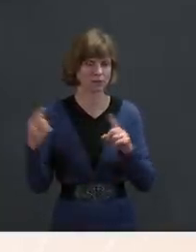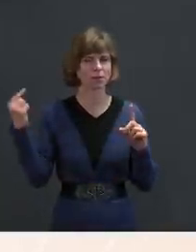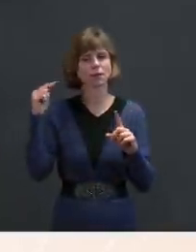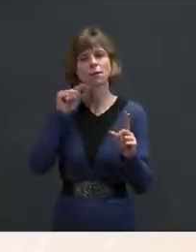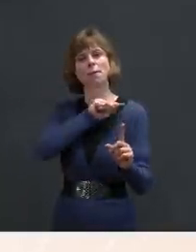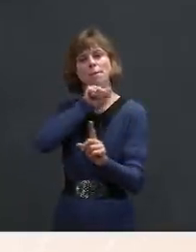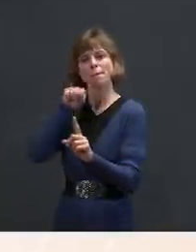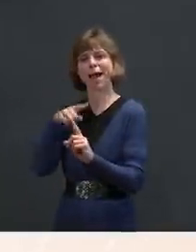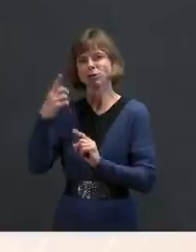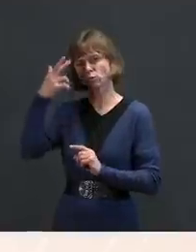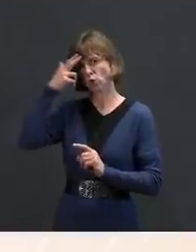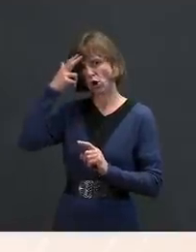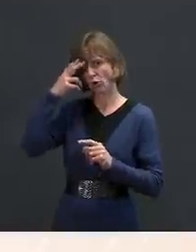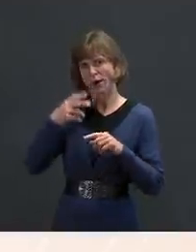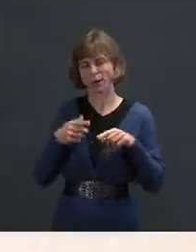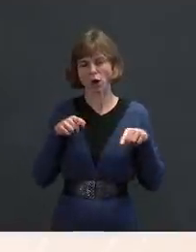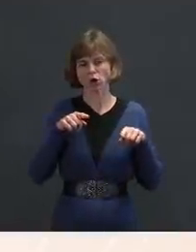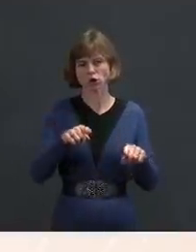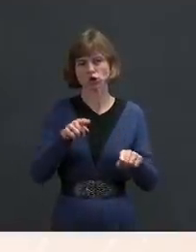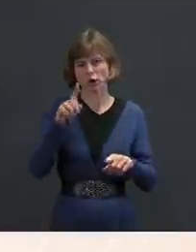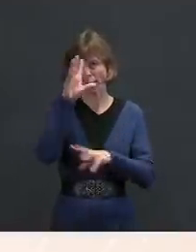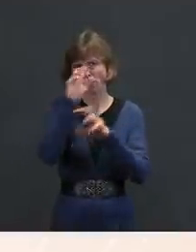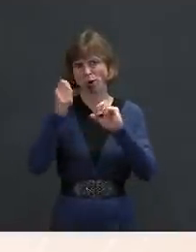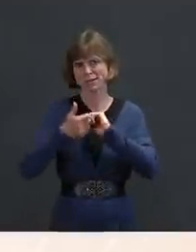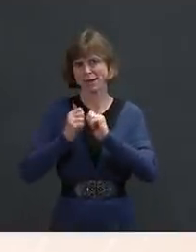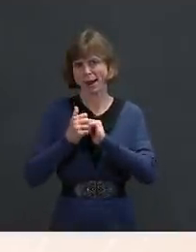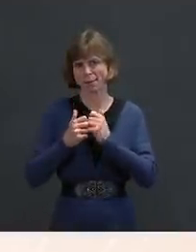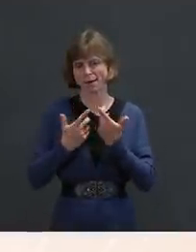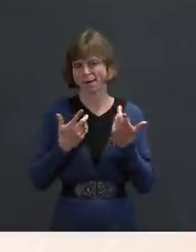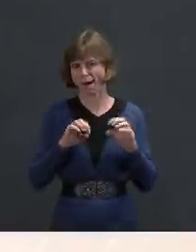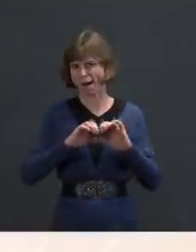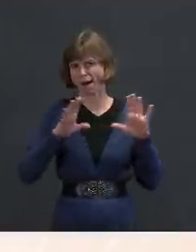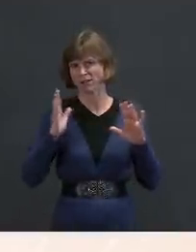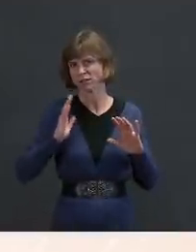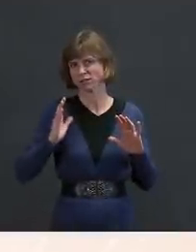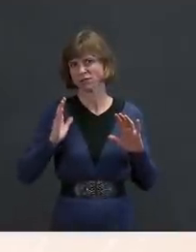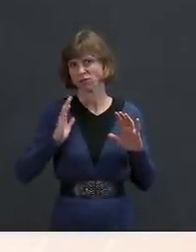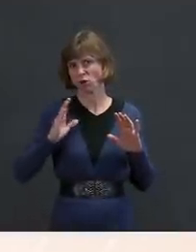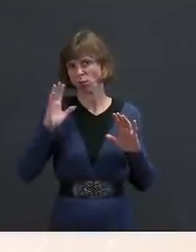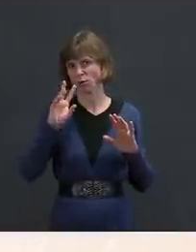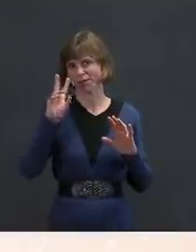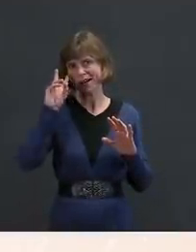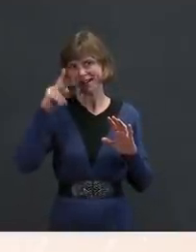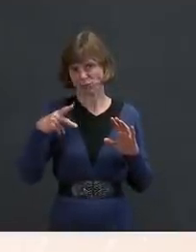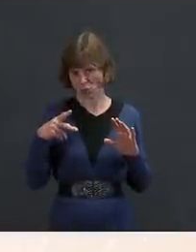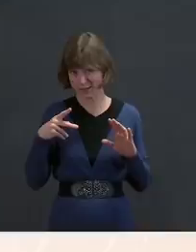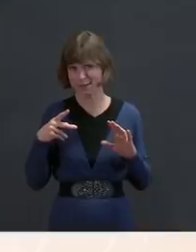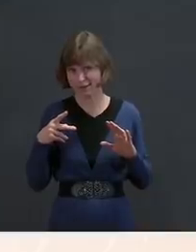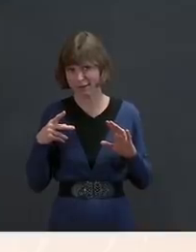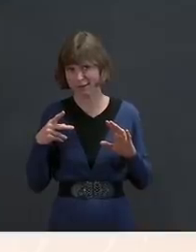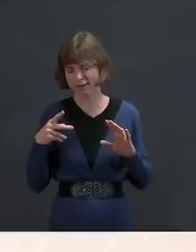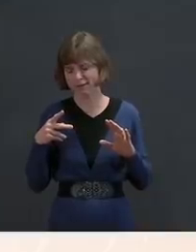During the campaign, obviously former Vice President Joe Biden was very well aware of the history of the U.S. government